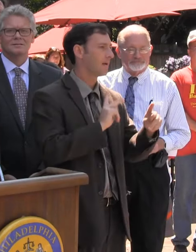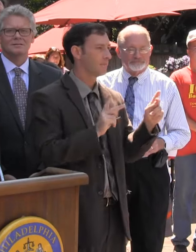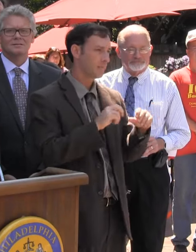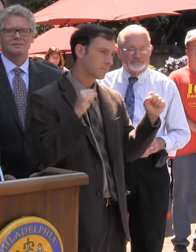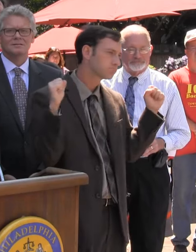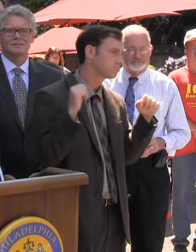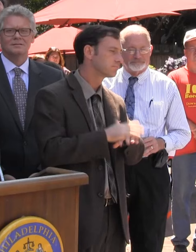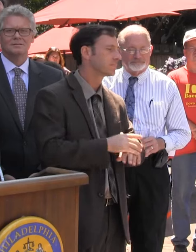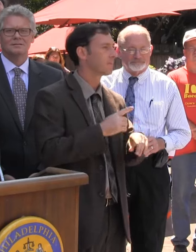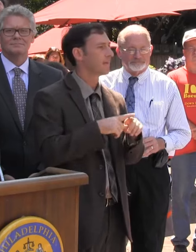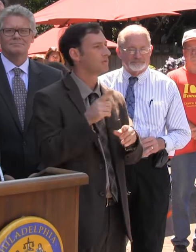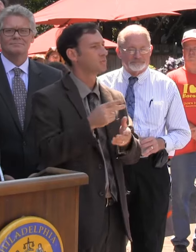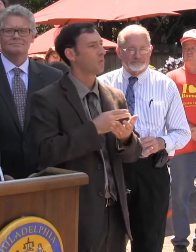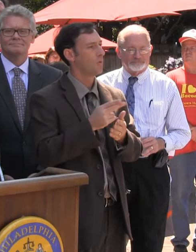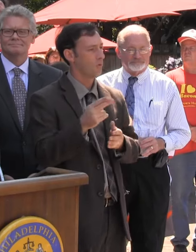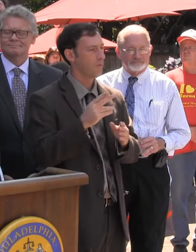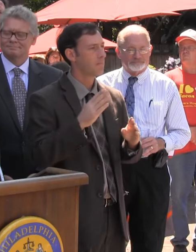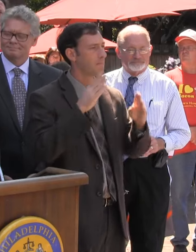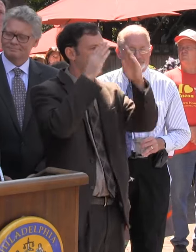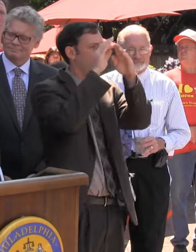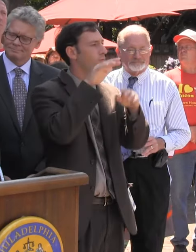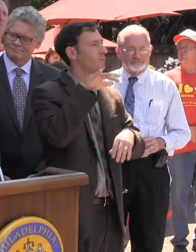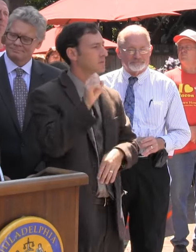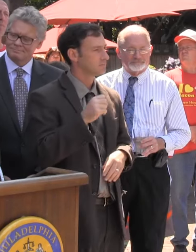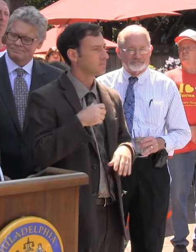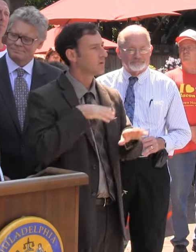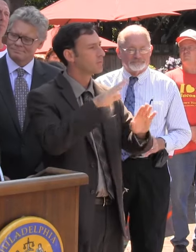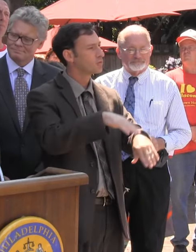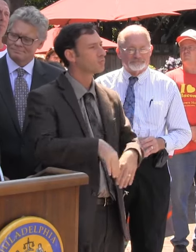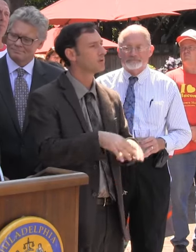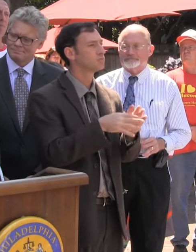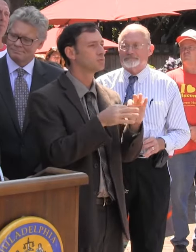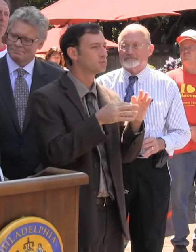holiness Pope Francis. We have a great story to tell about how our city and our region